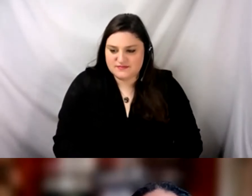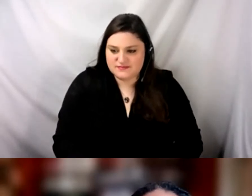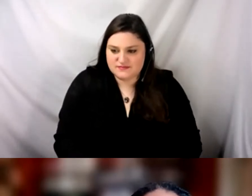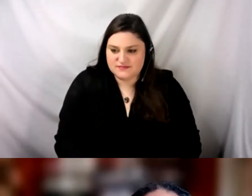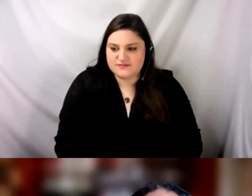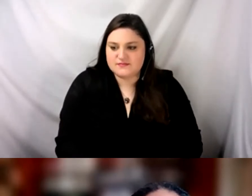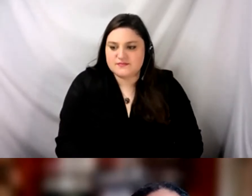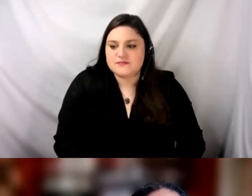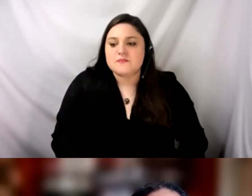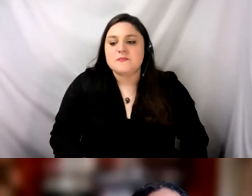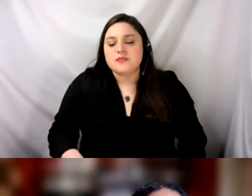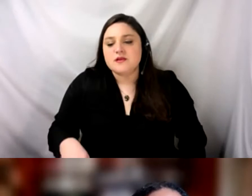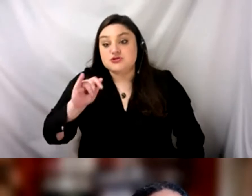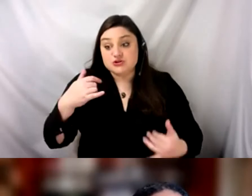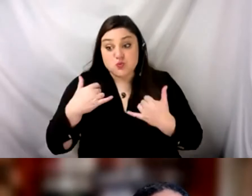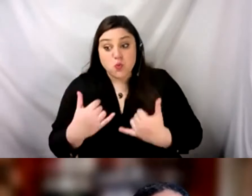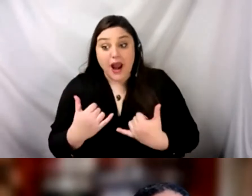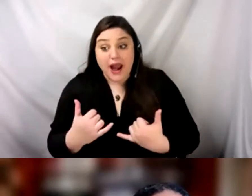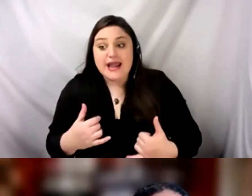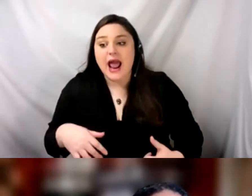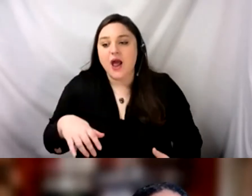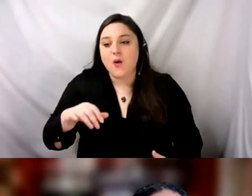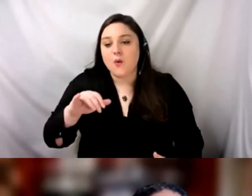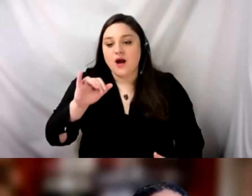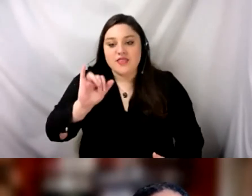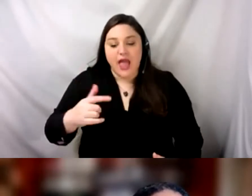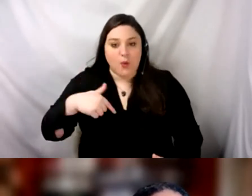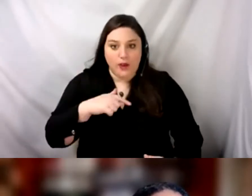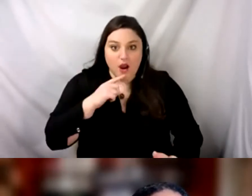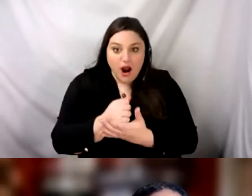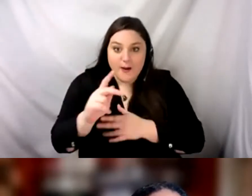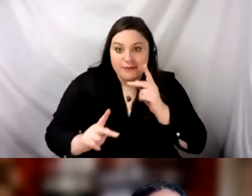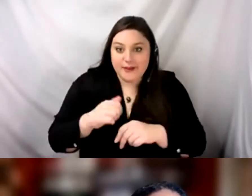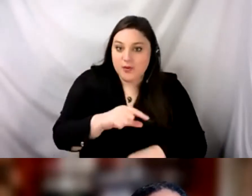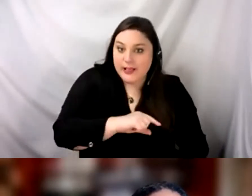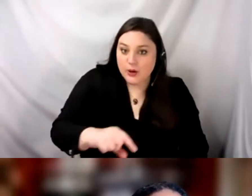Queens who are flooded and today just